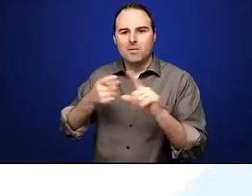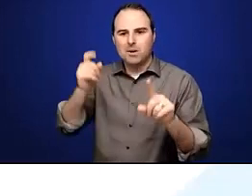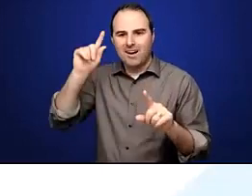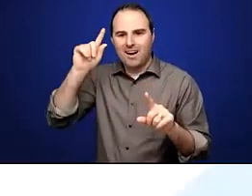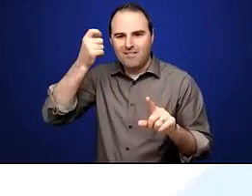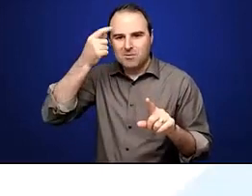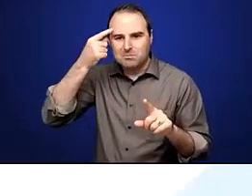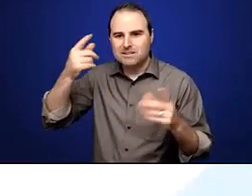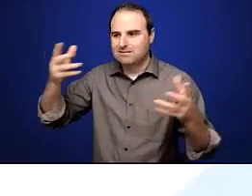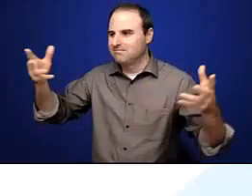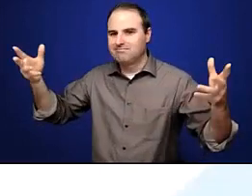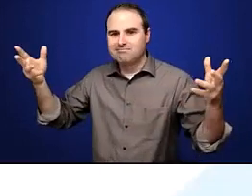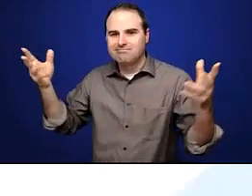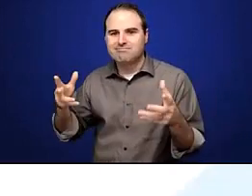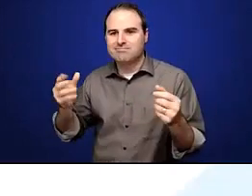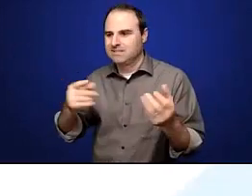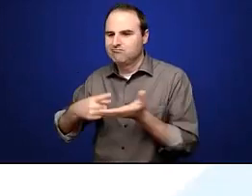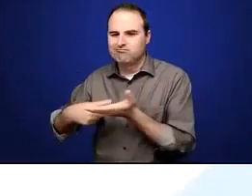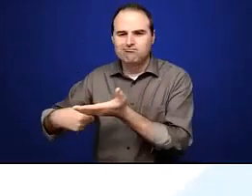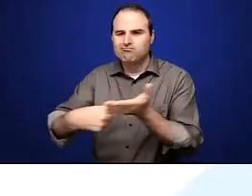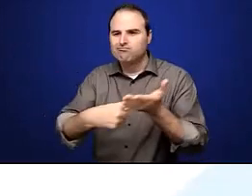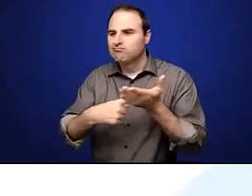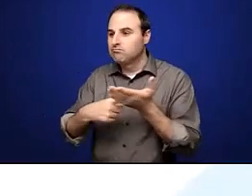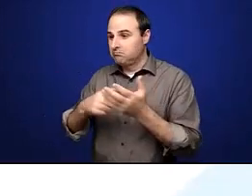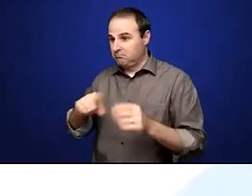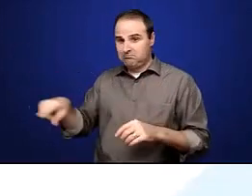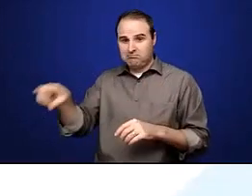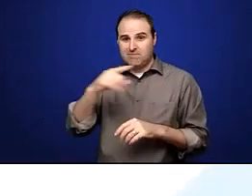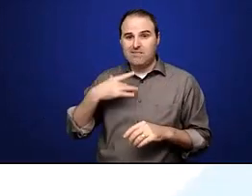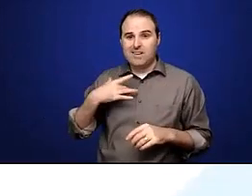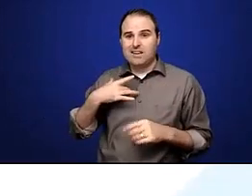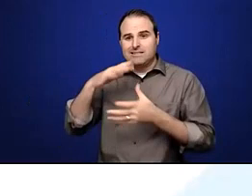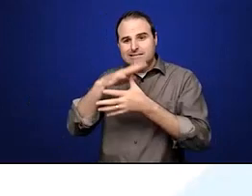what's important to everyone and build those networks as well.